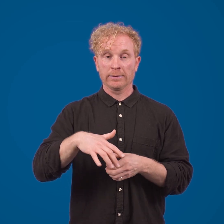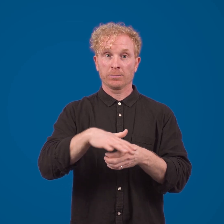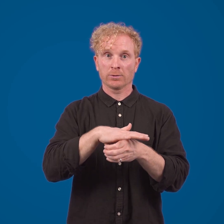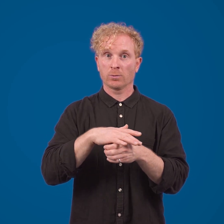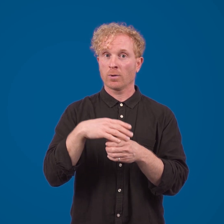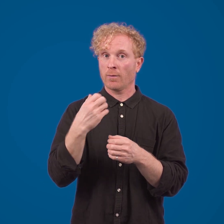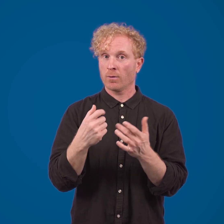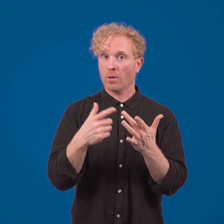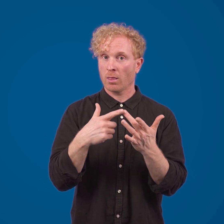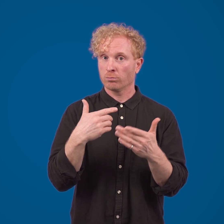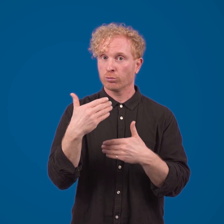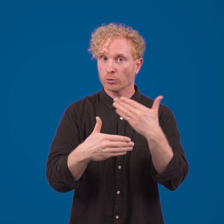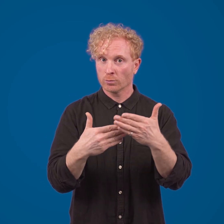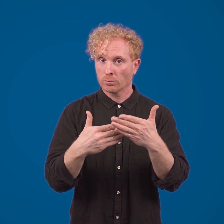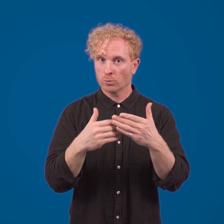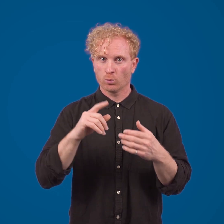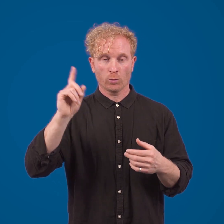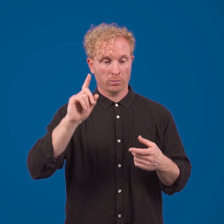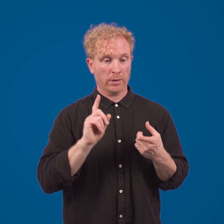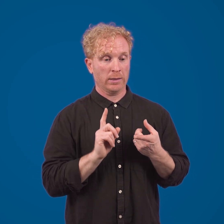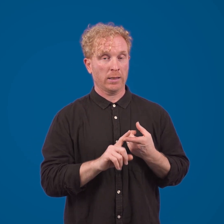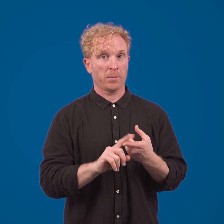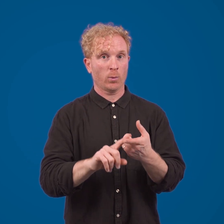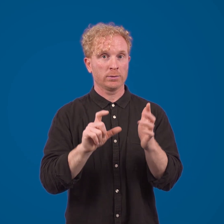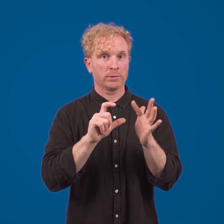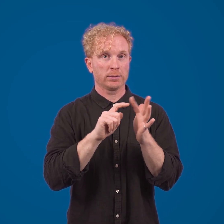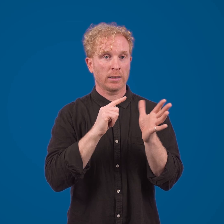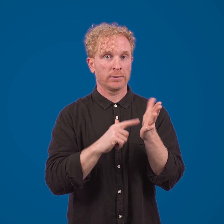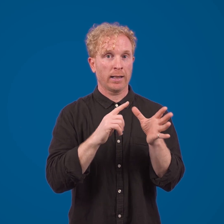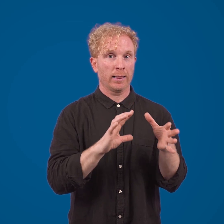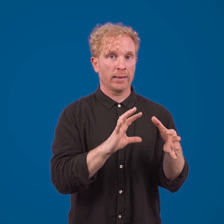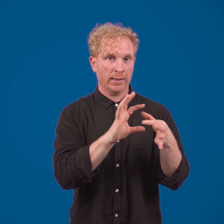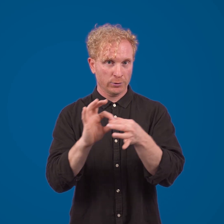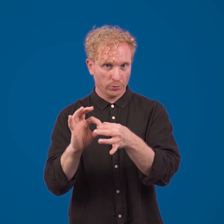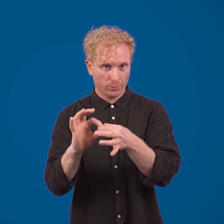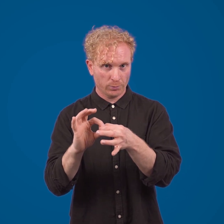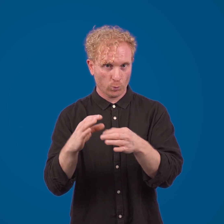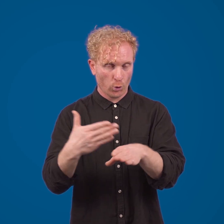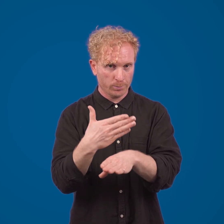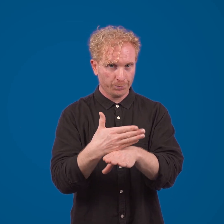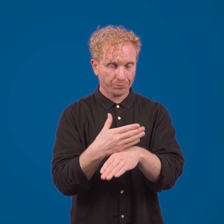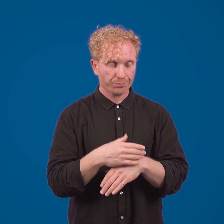Other progress in this space is the ongoing data linkage work.